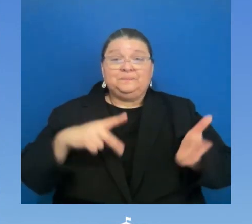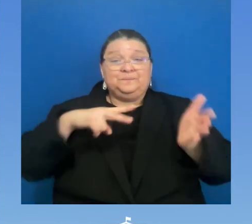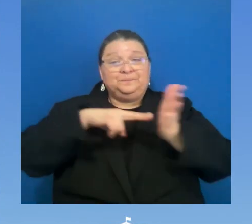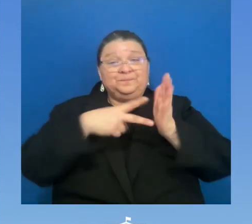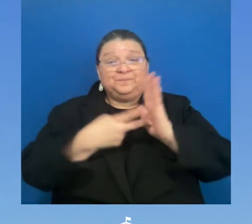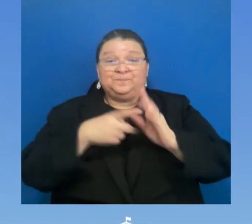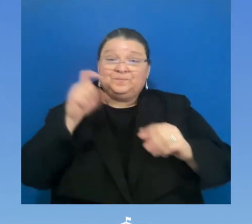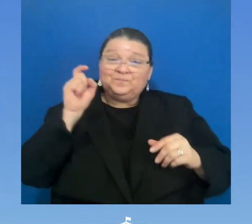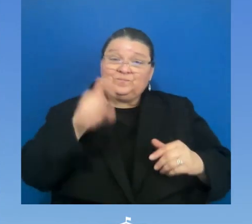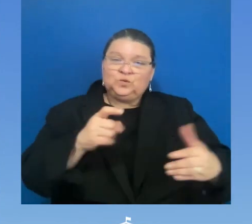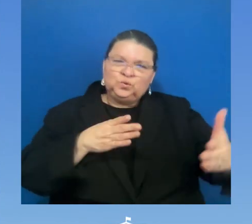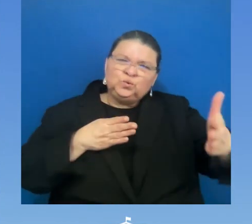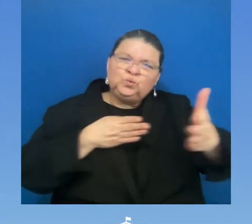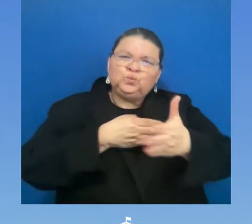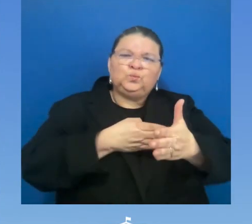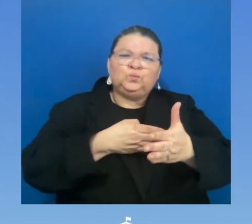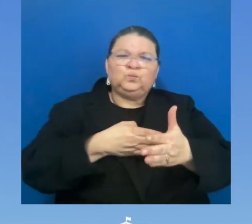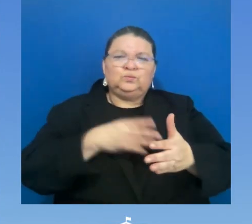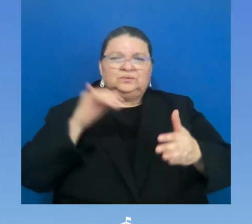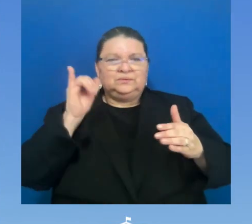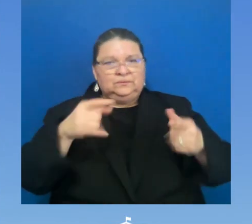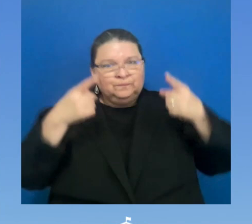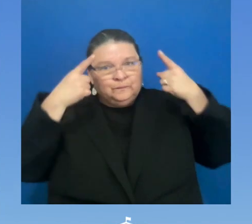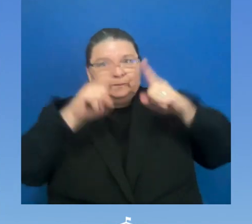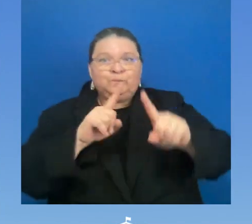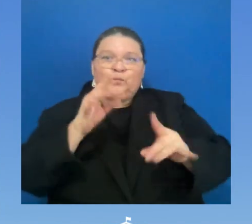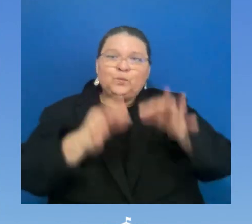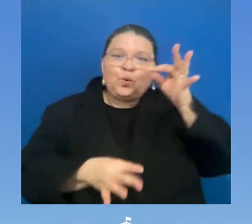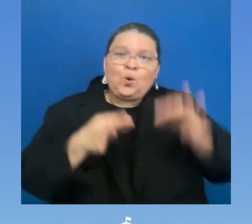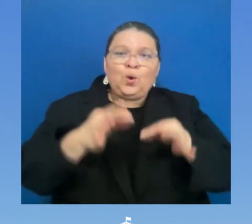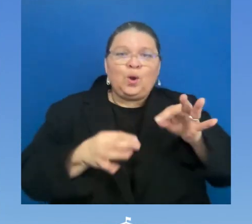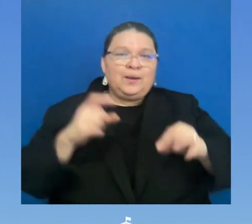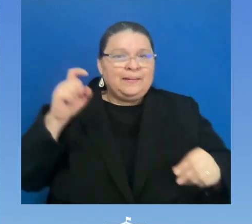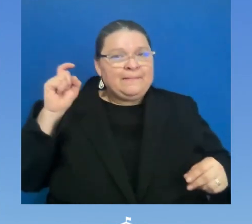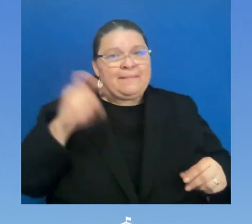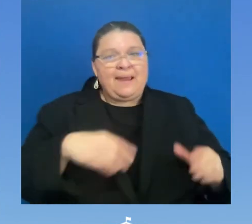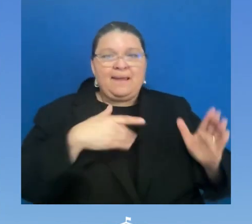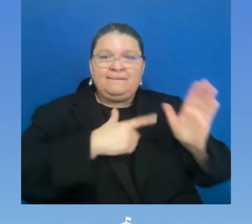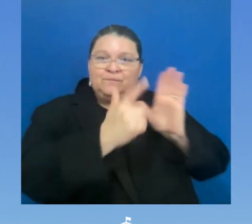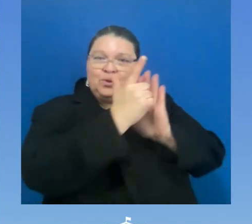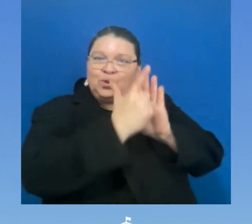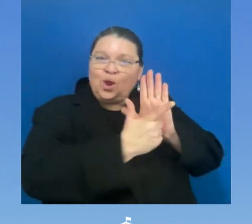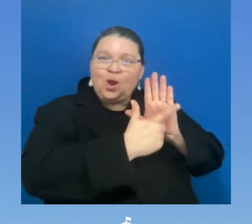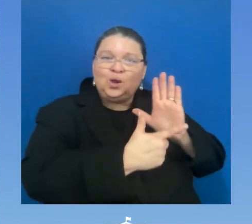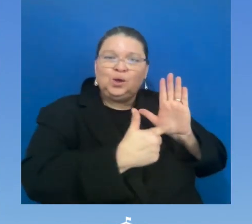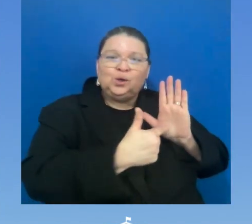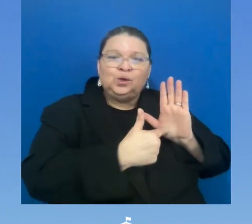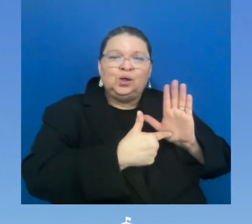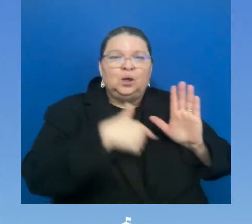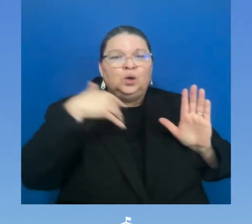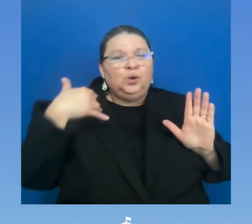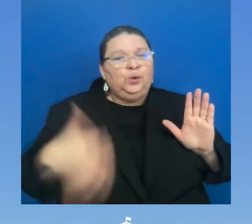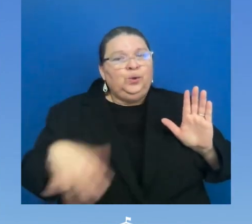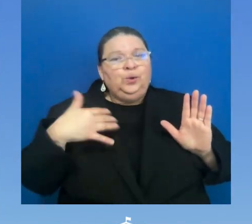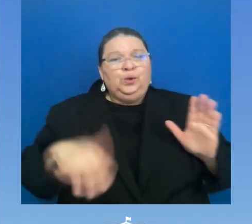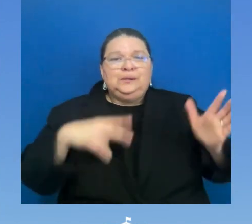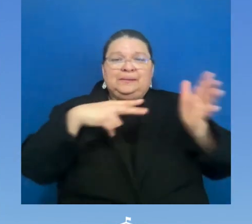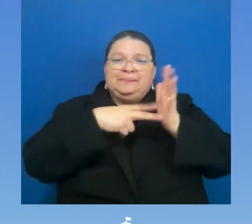the rule of law, means that she's got to do her job every day, whatever that job is in whatever that industry is,